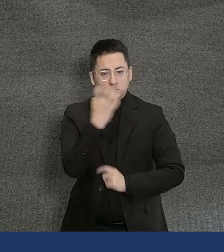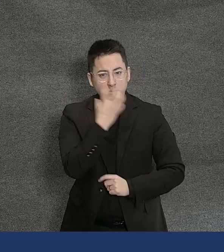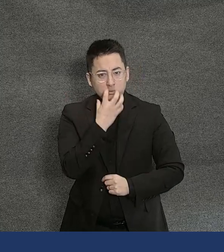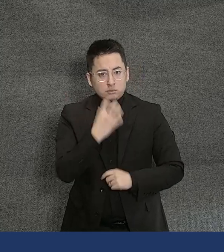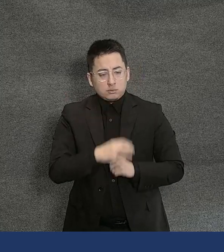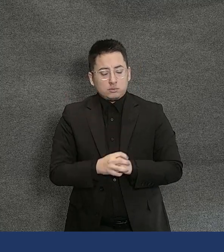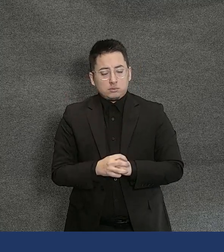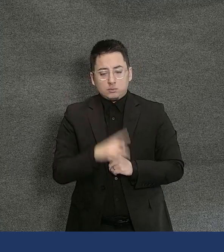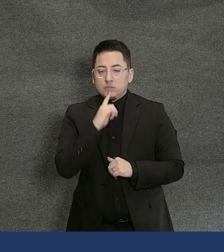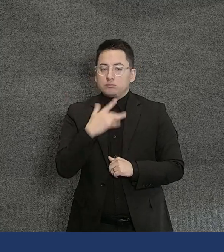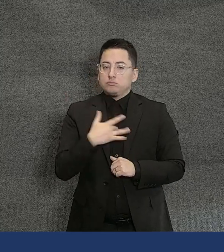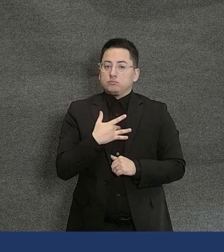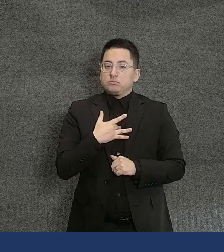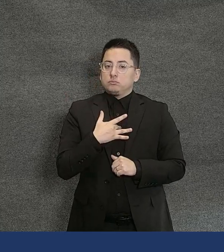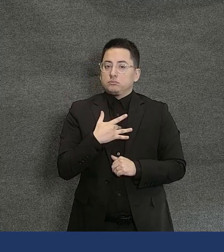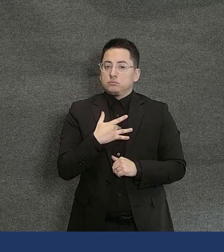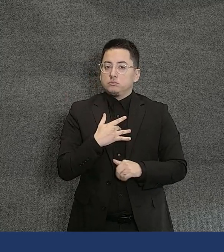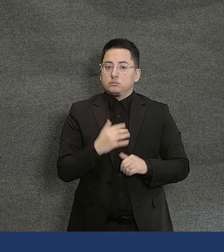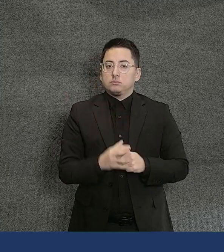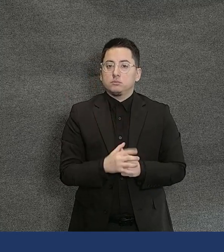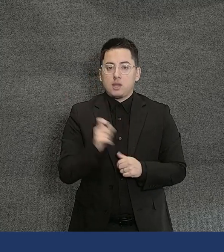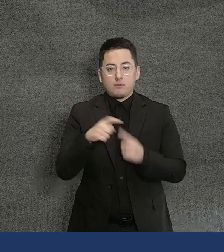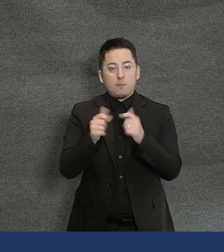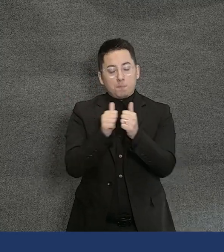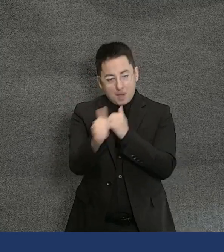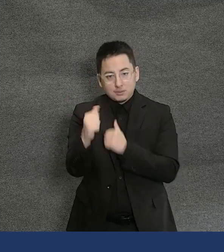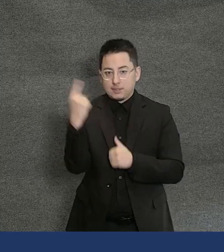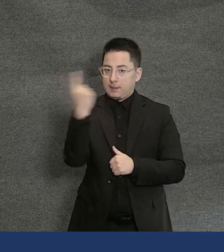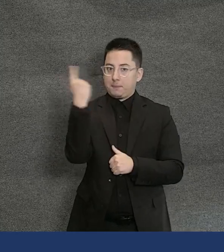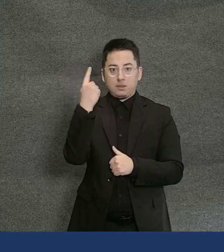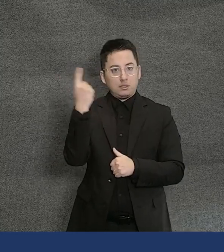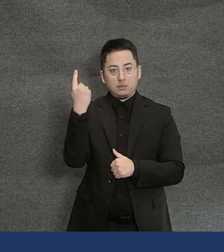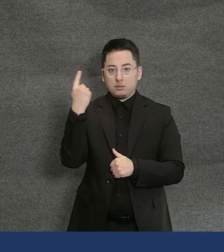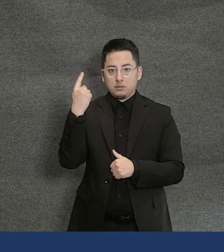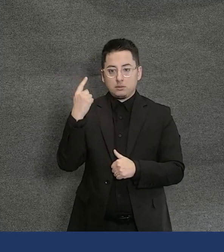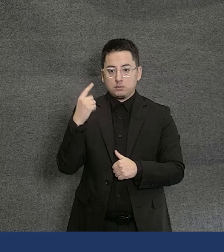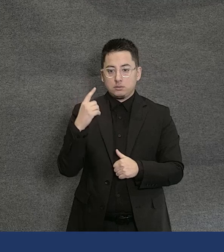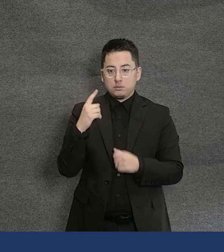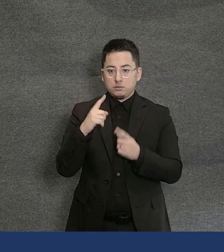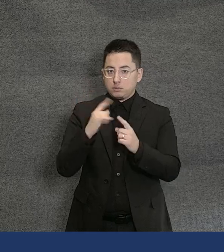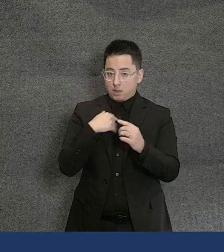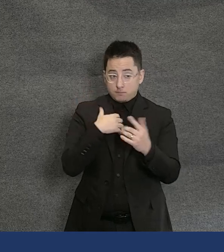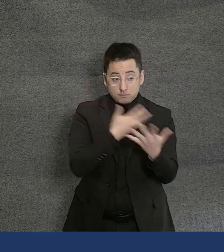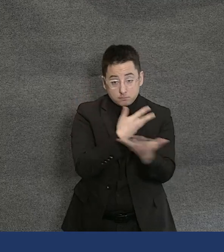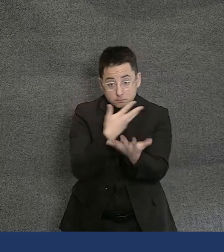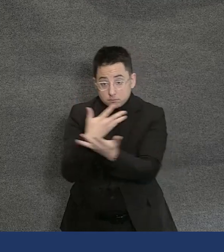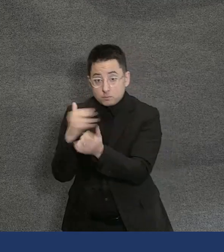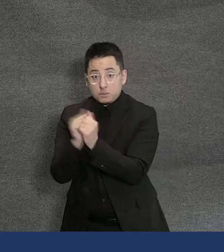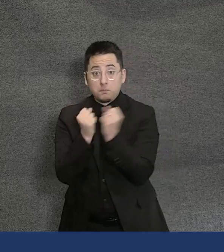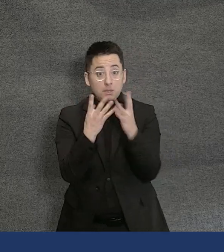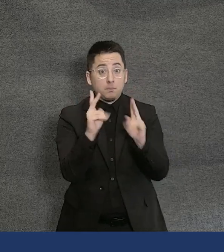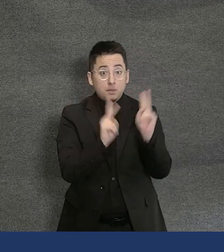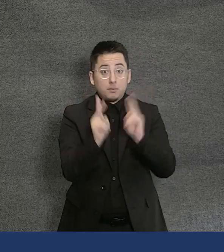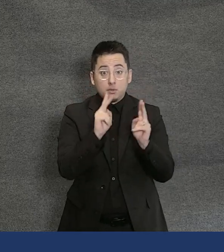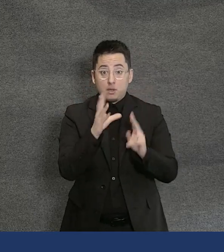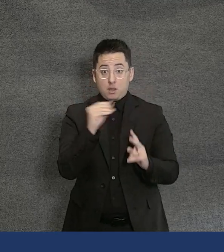I feel a lot of urgency around this, and in close conversation with Senator Carlson on the progress of his conversations